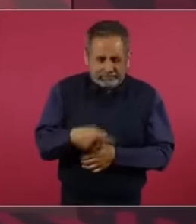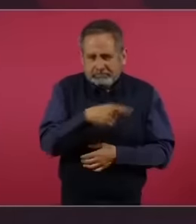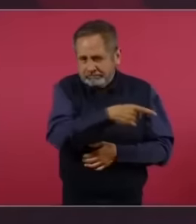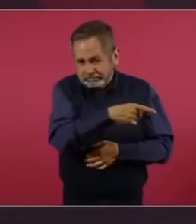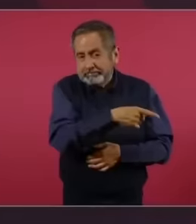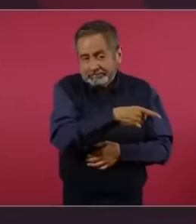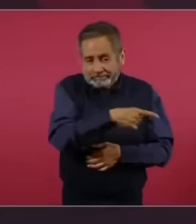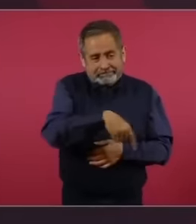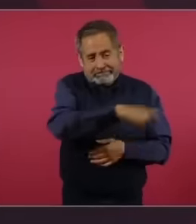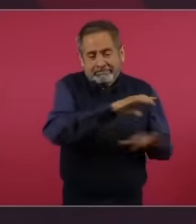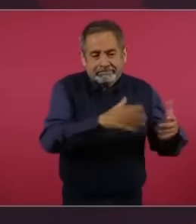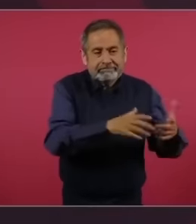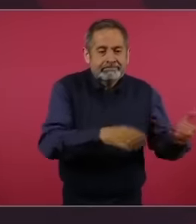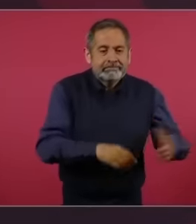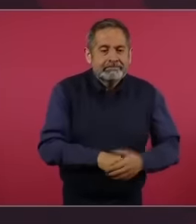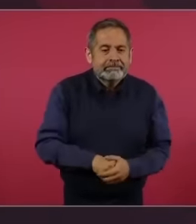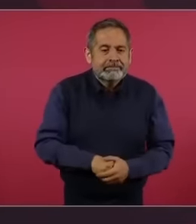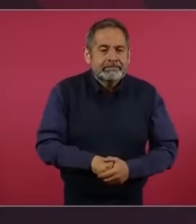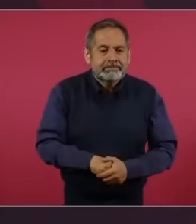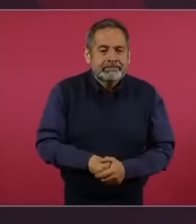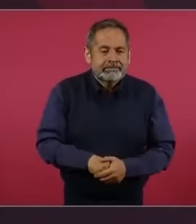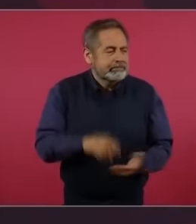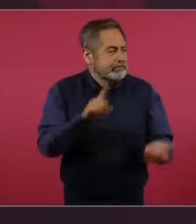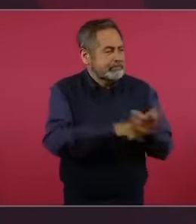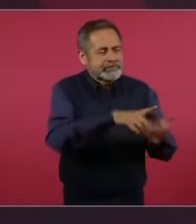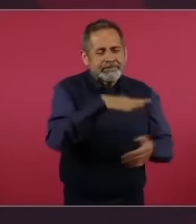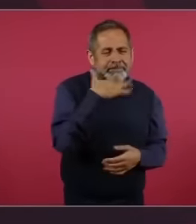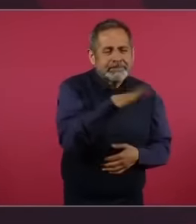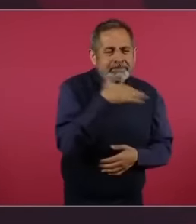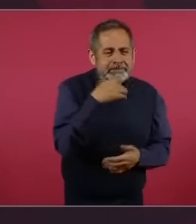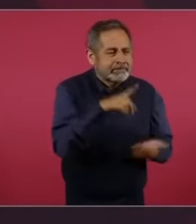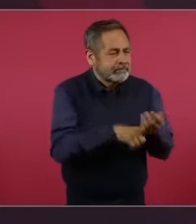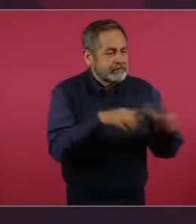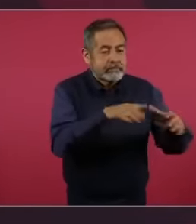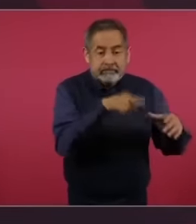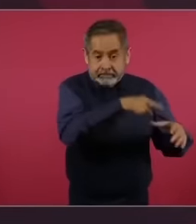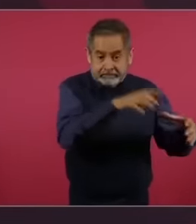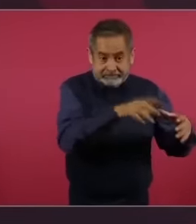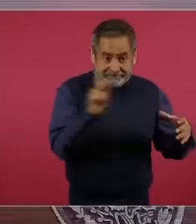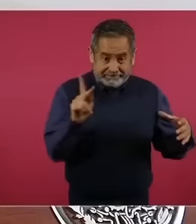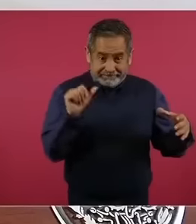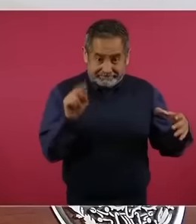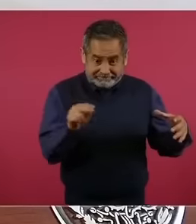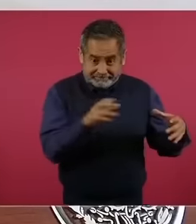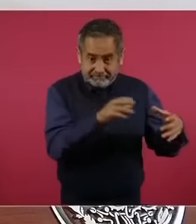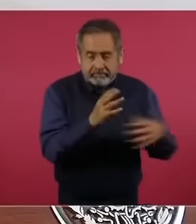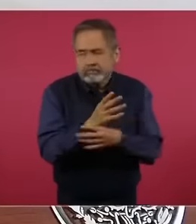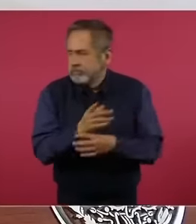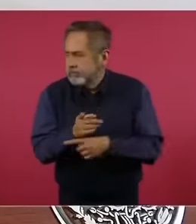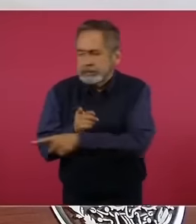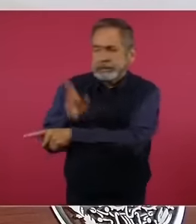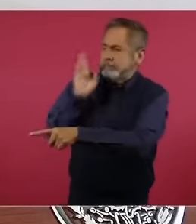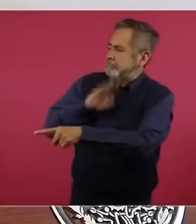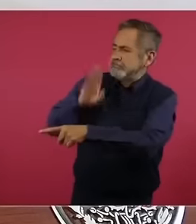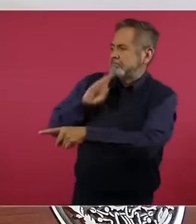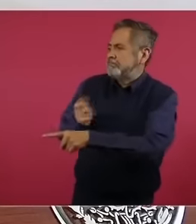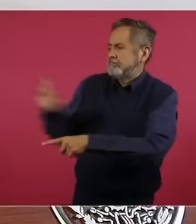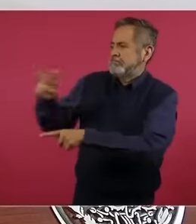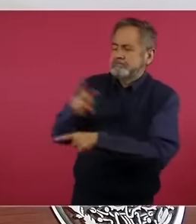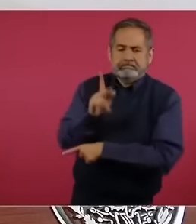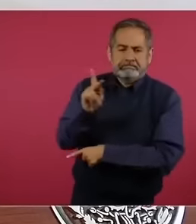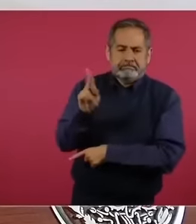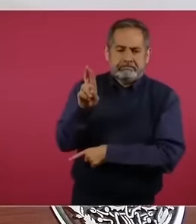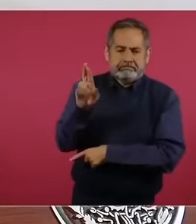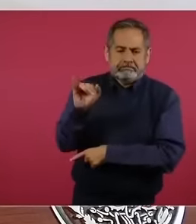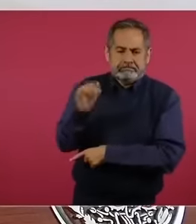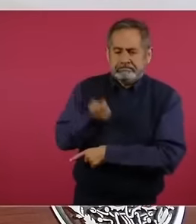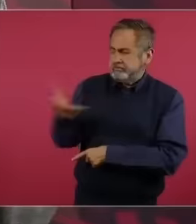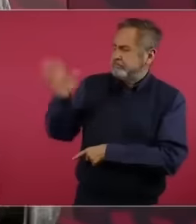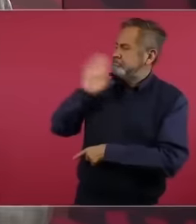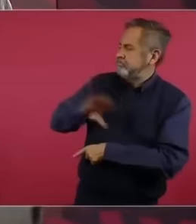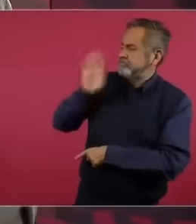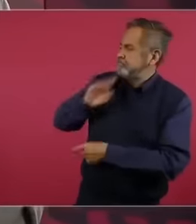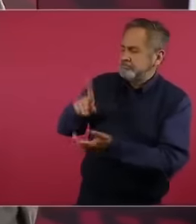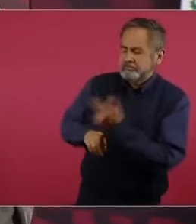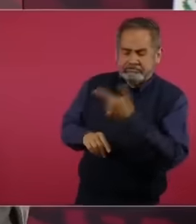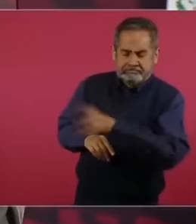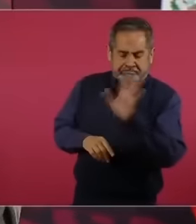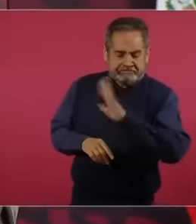this is. How corrupt those in the PRI said, no, even many middle class people